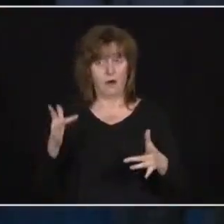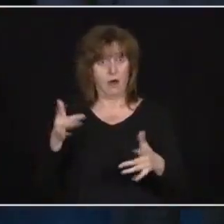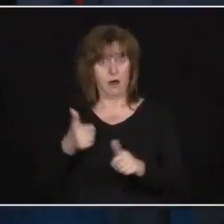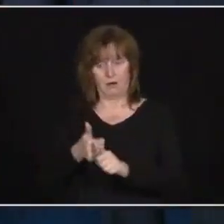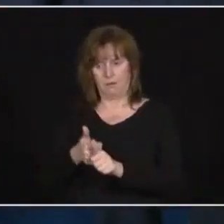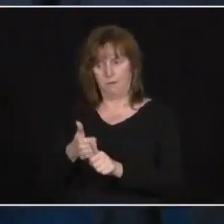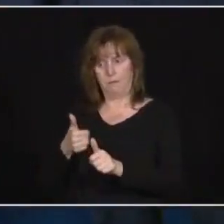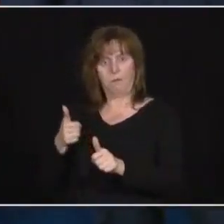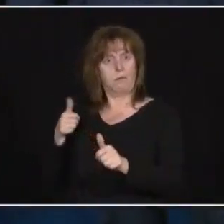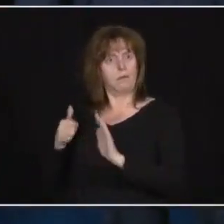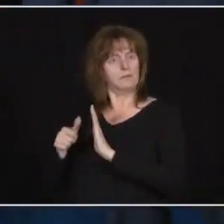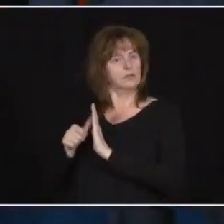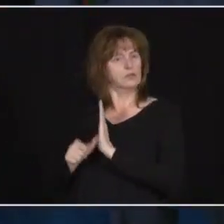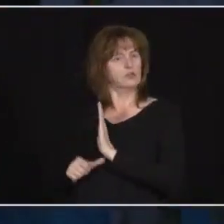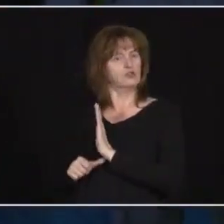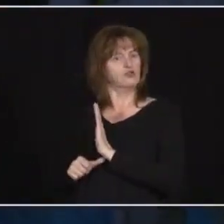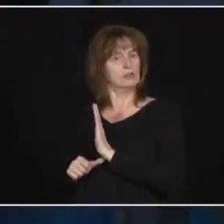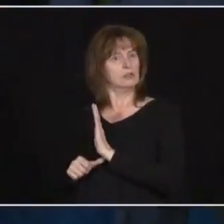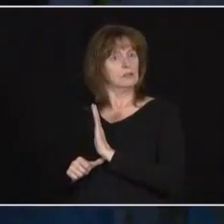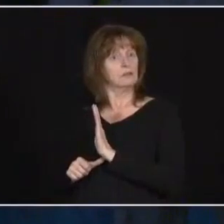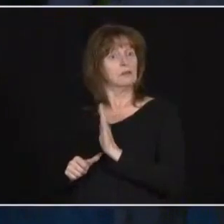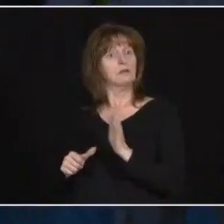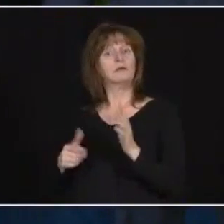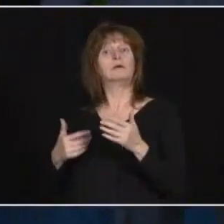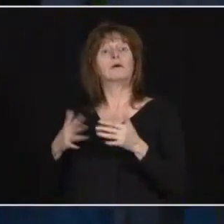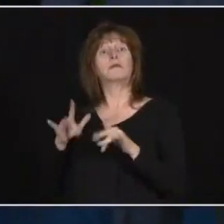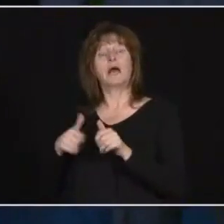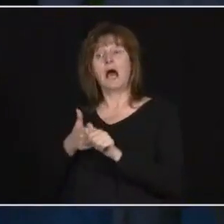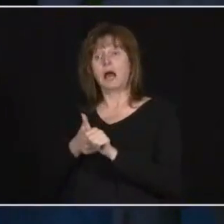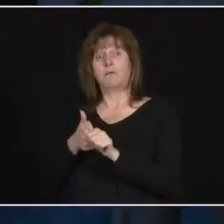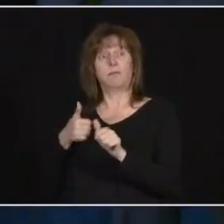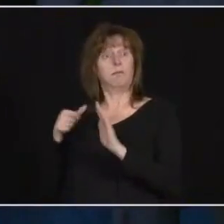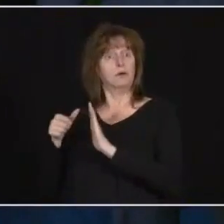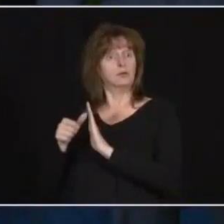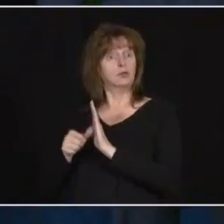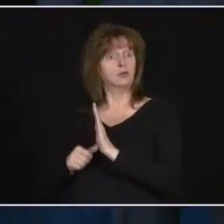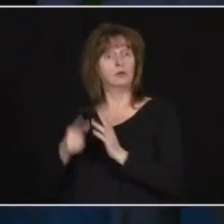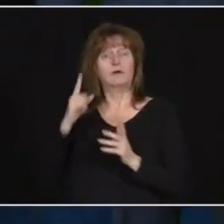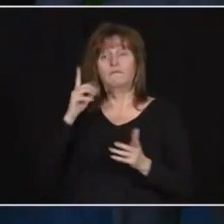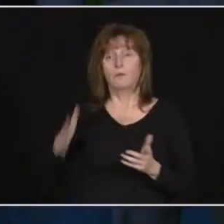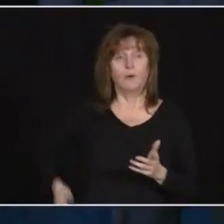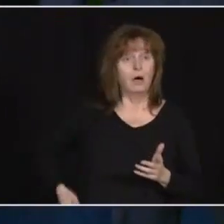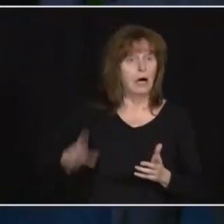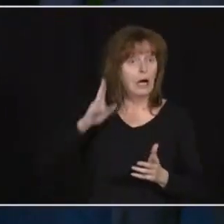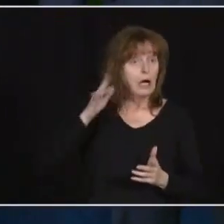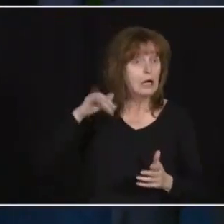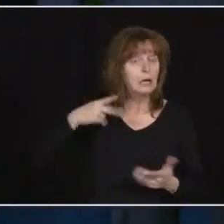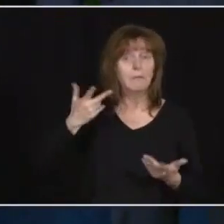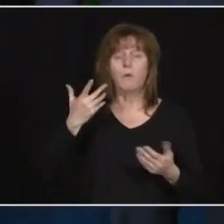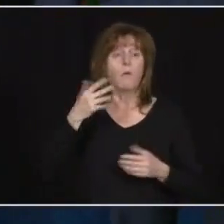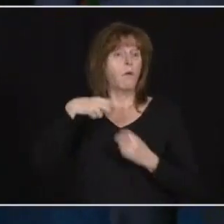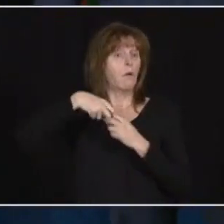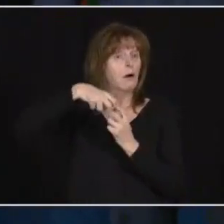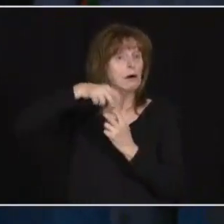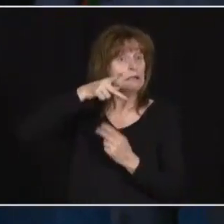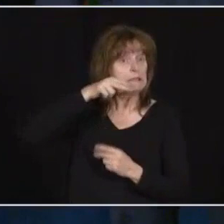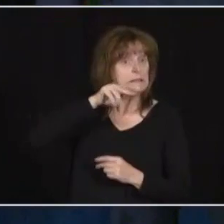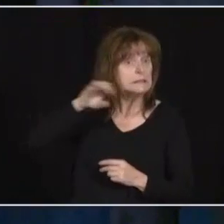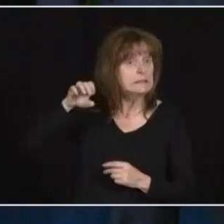elective surgeries? And at the end of this -- or do you expect that backlogs for things like hip and